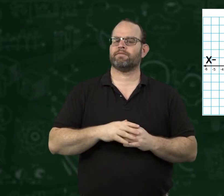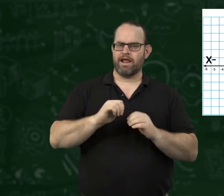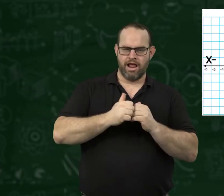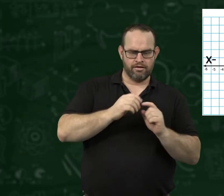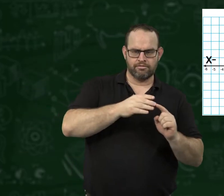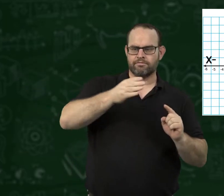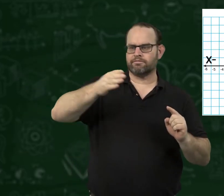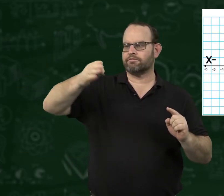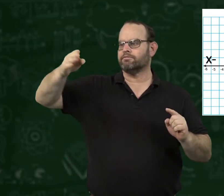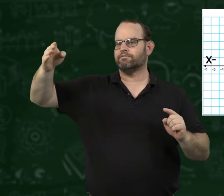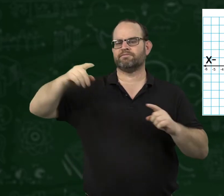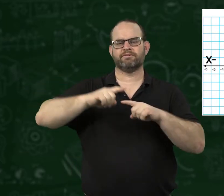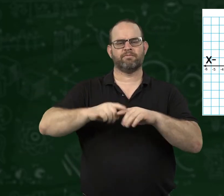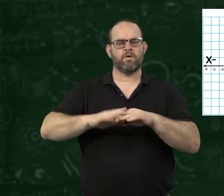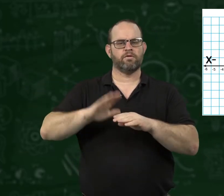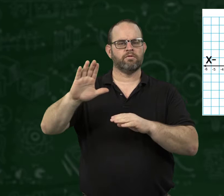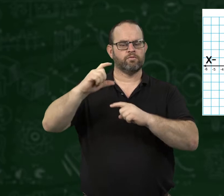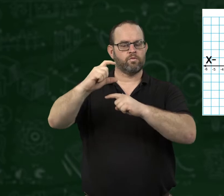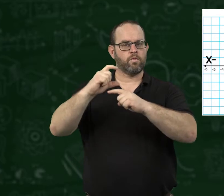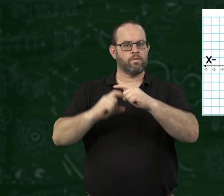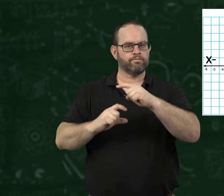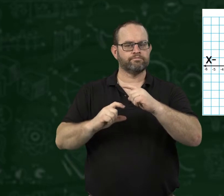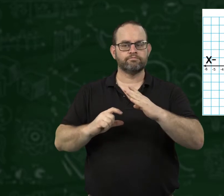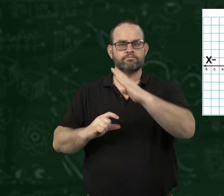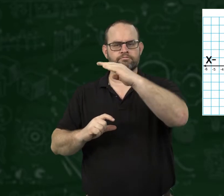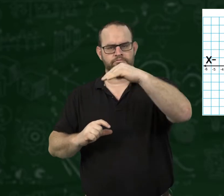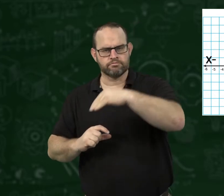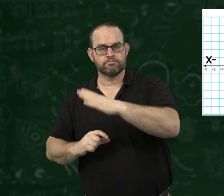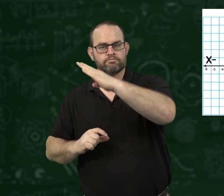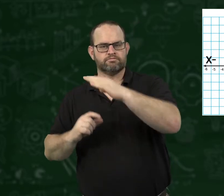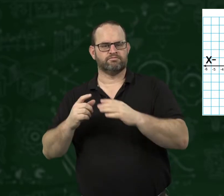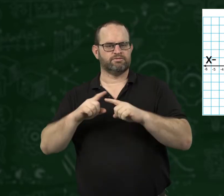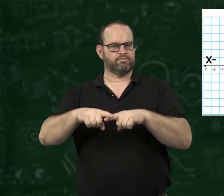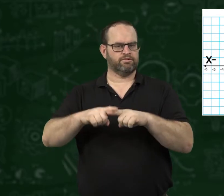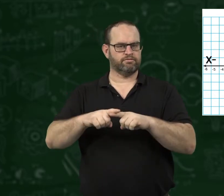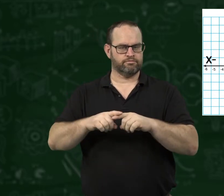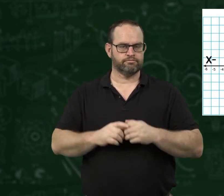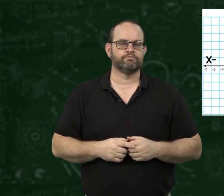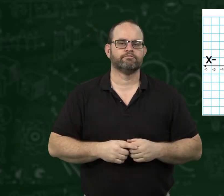This line depends on the slope.